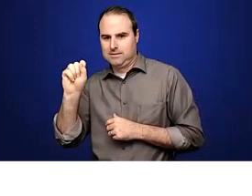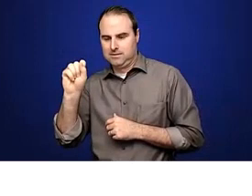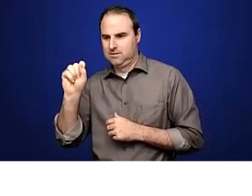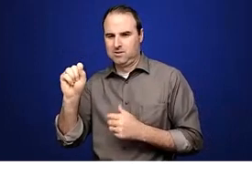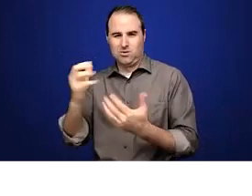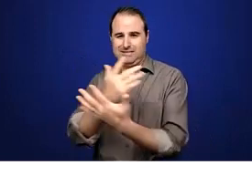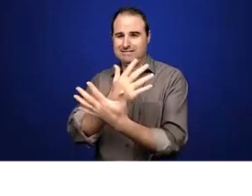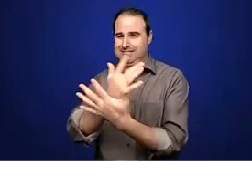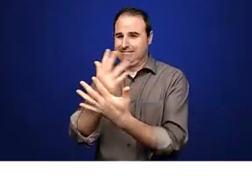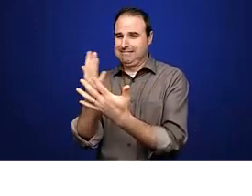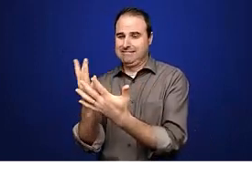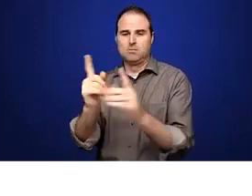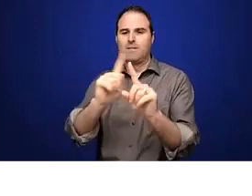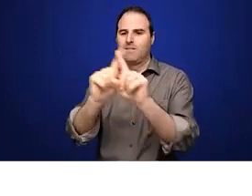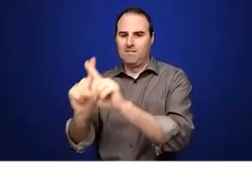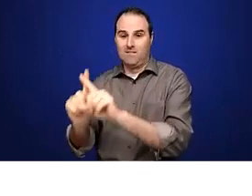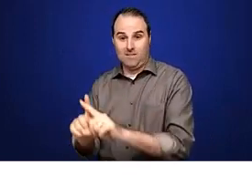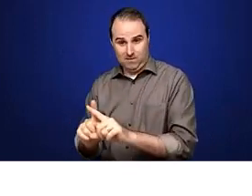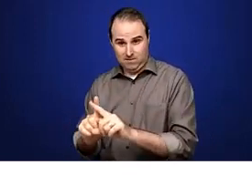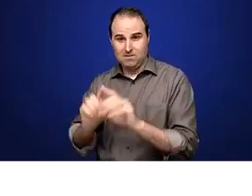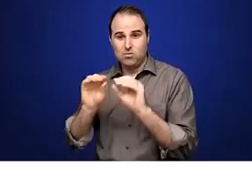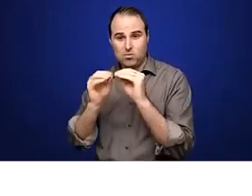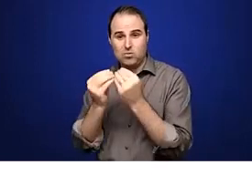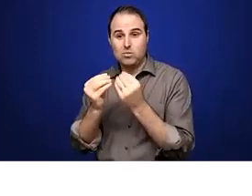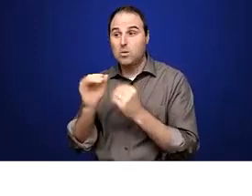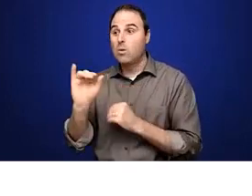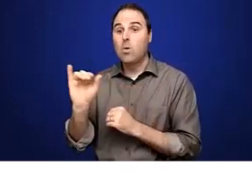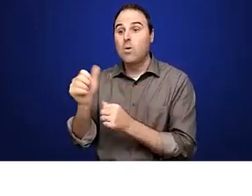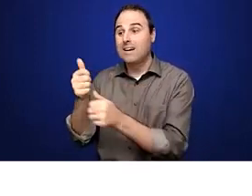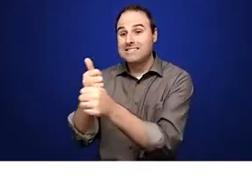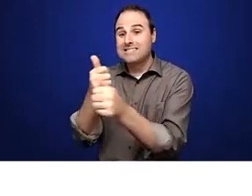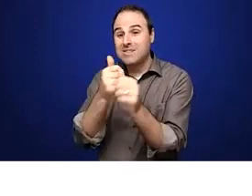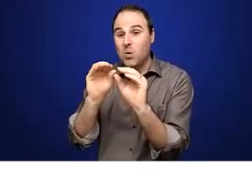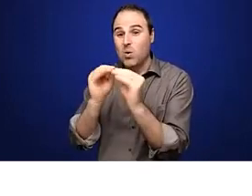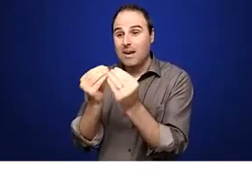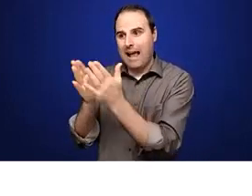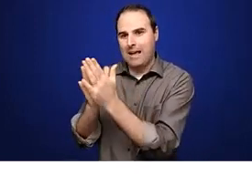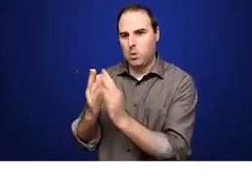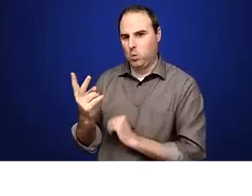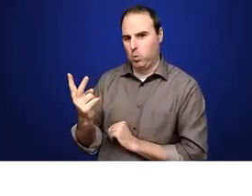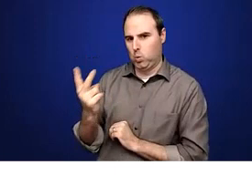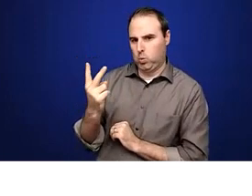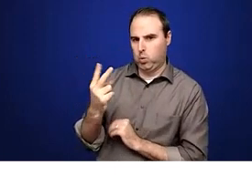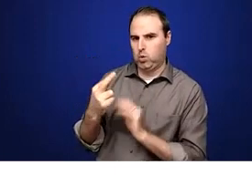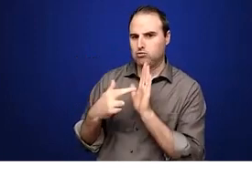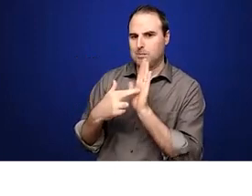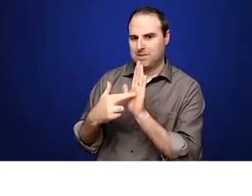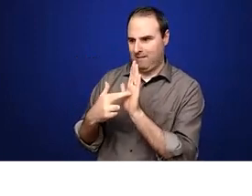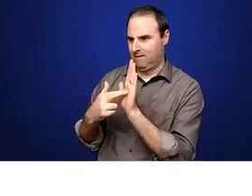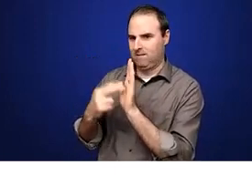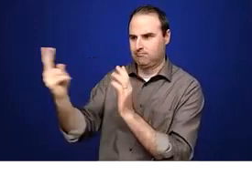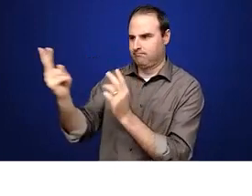We also asked for two representatives from each organization to ensure that we would continue to have representation if one of them